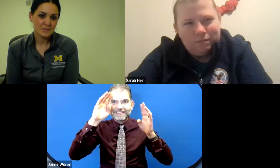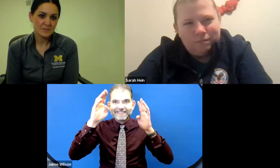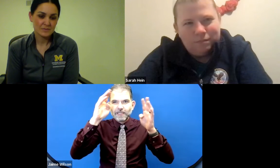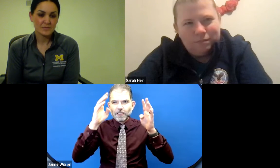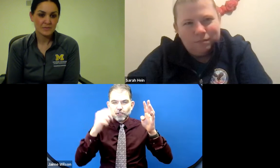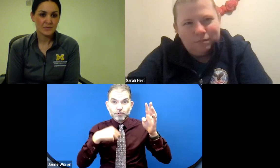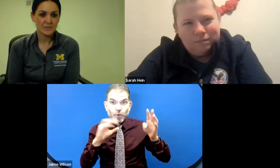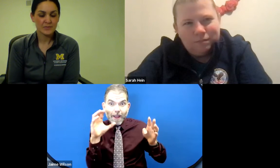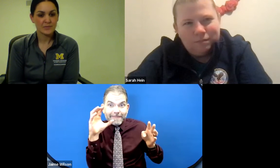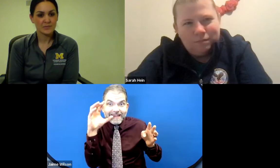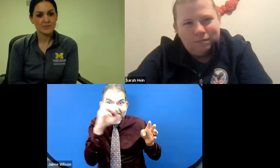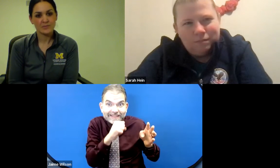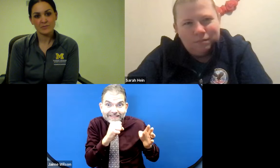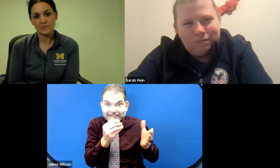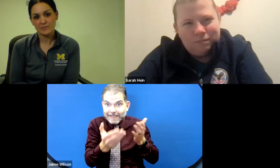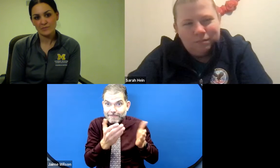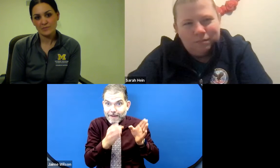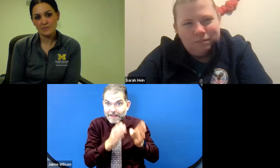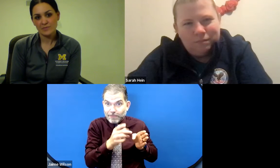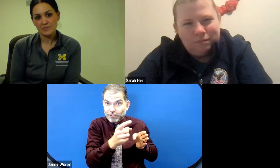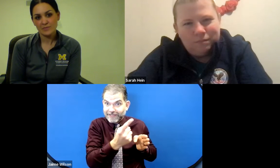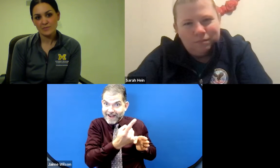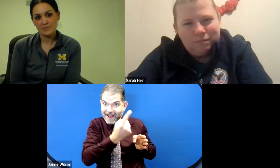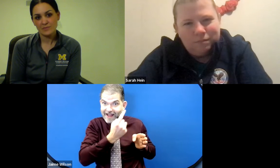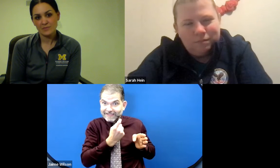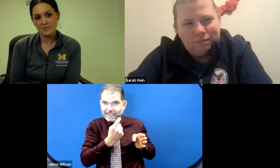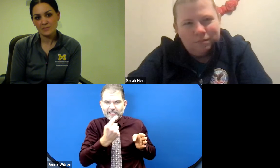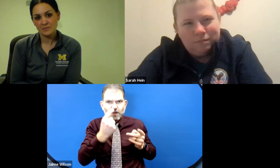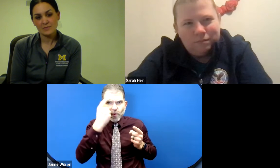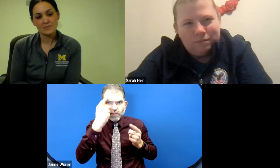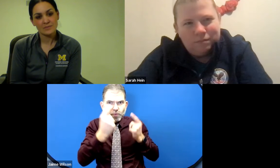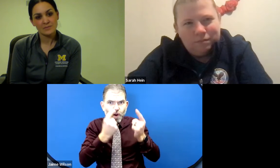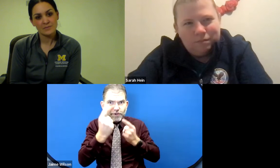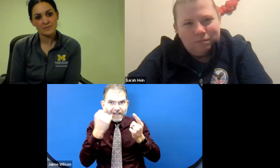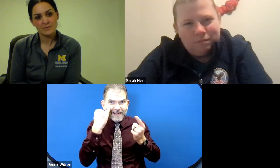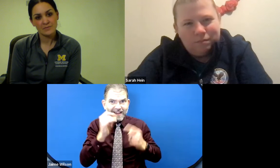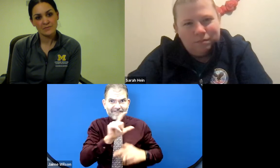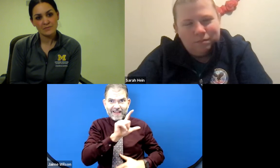ASL Interpreter: has more hallucinations. ASL Interpreter: So i'm guessing maybe that person's asking me.